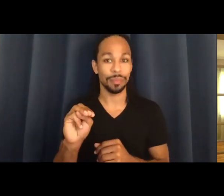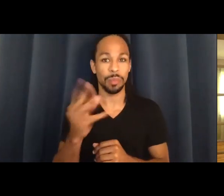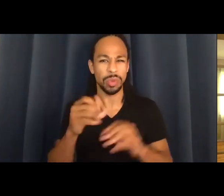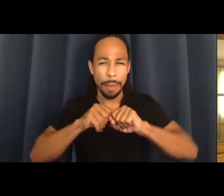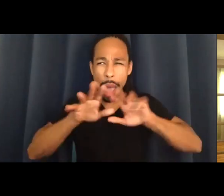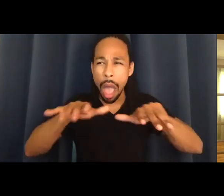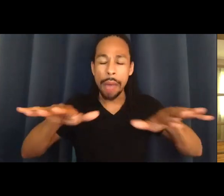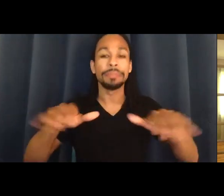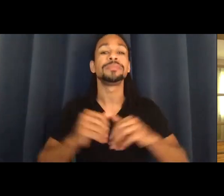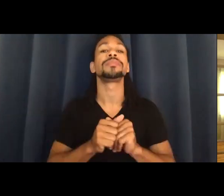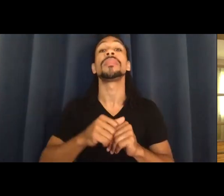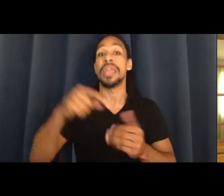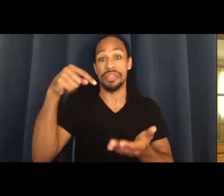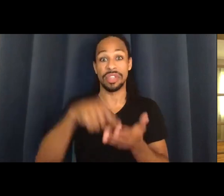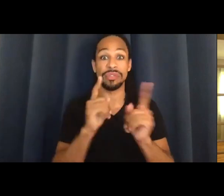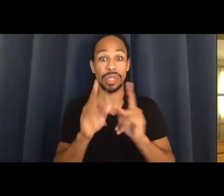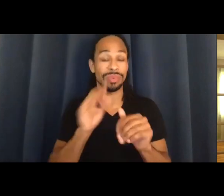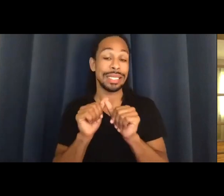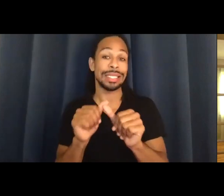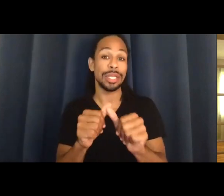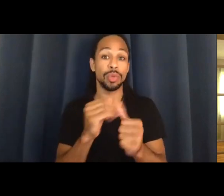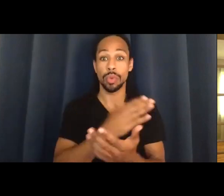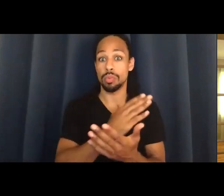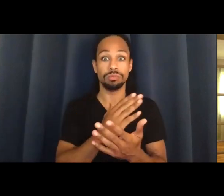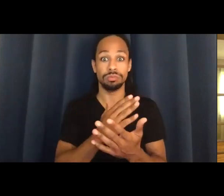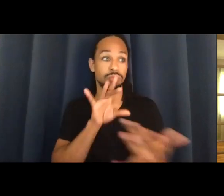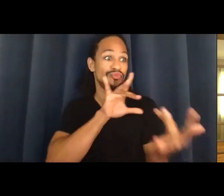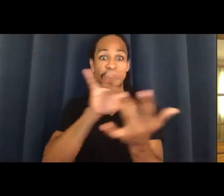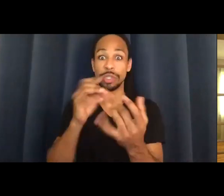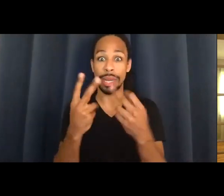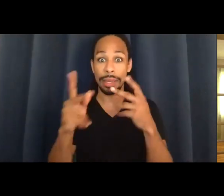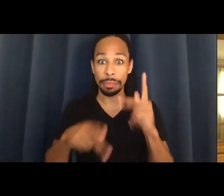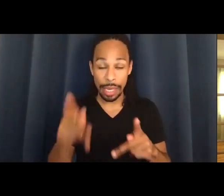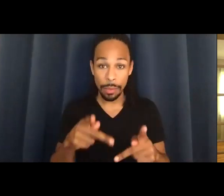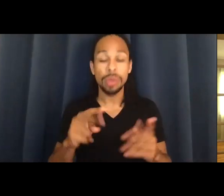highly public spaces, we have felt it is important to articulate a series of community guidelines